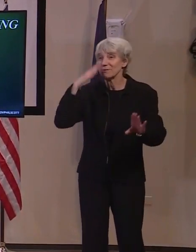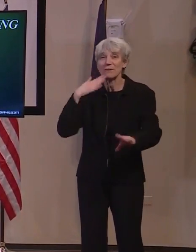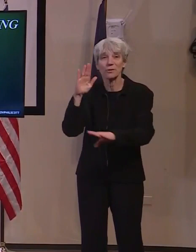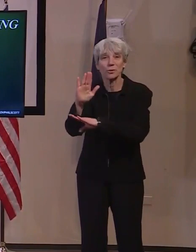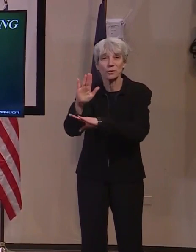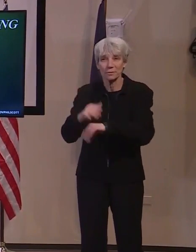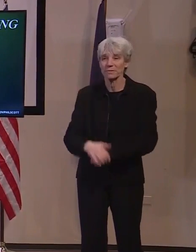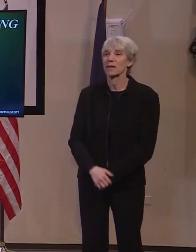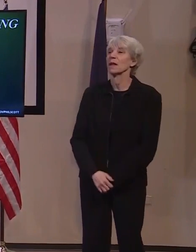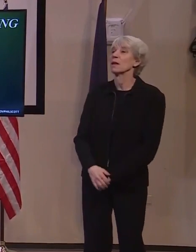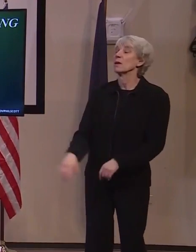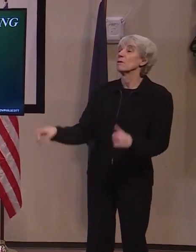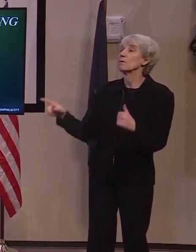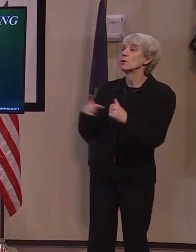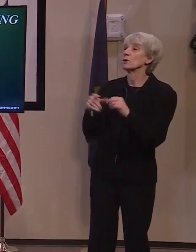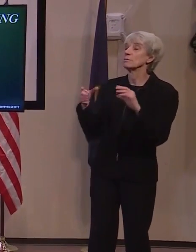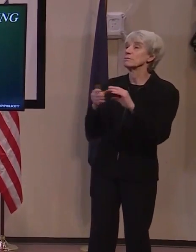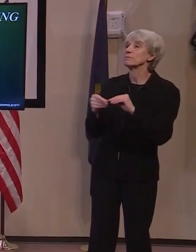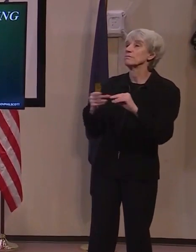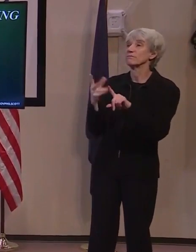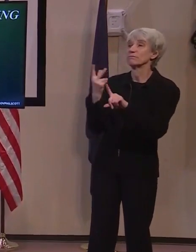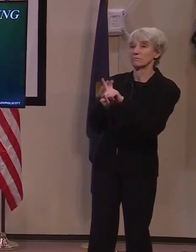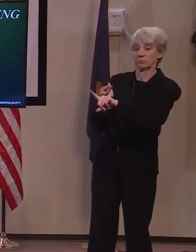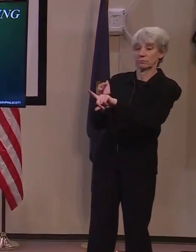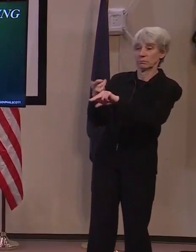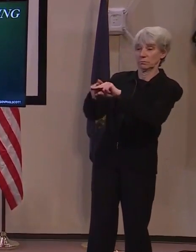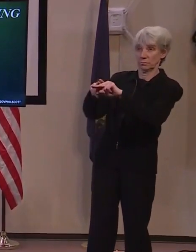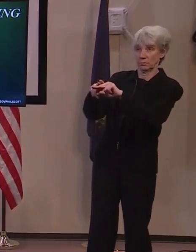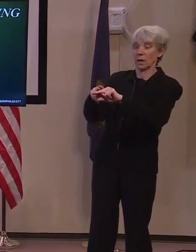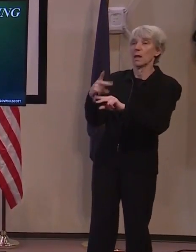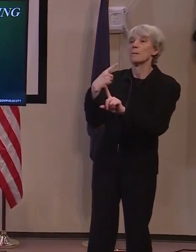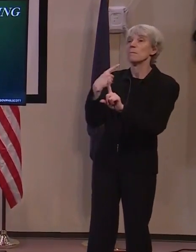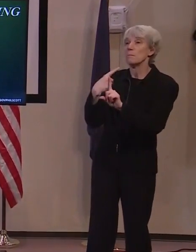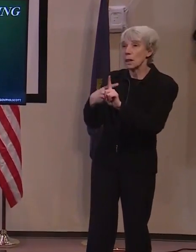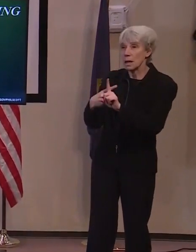with an update on boosters as well as vaccines for Children 5-11. Then I'll